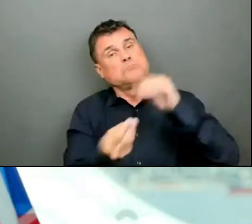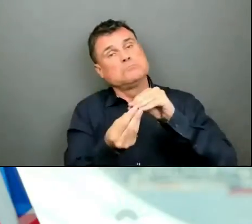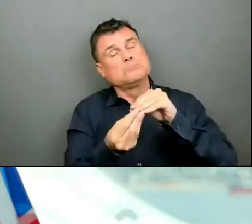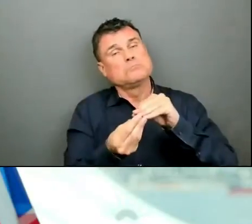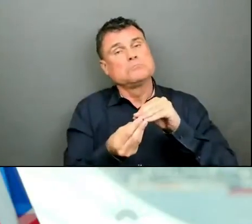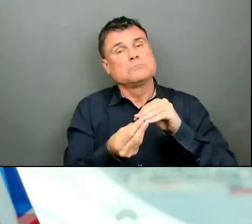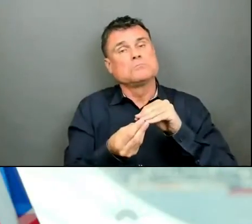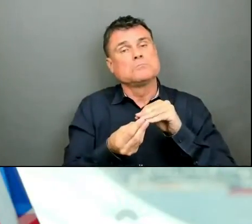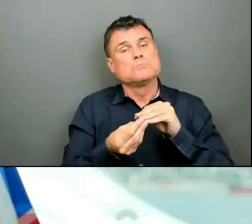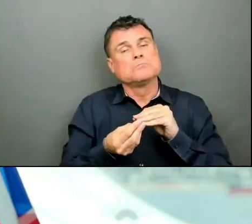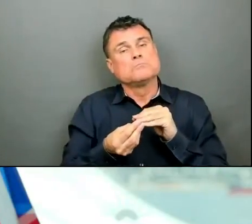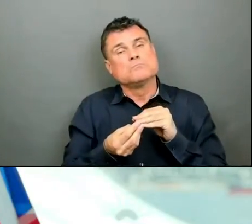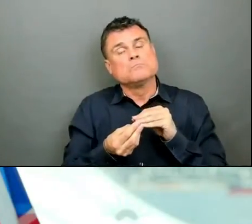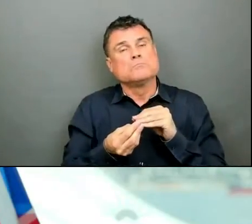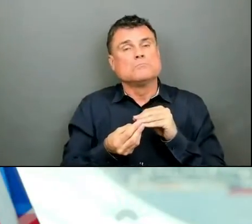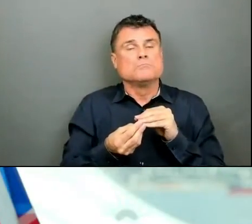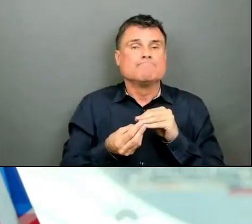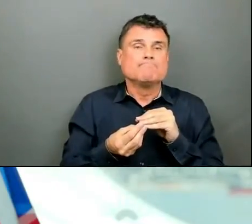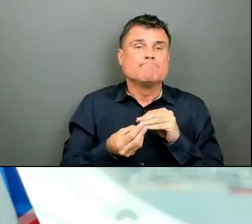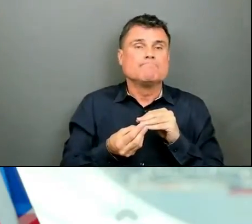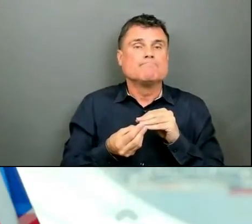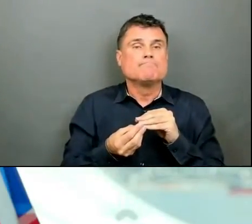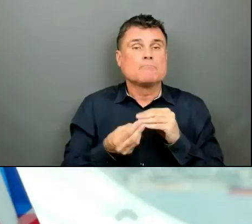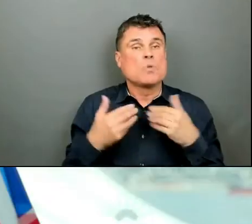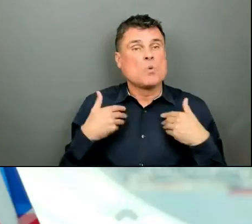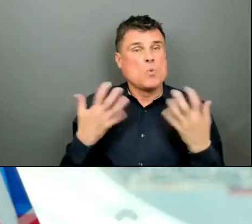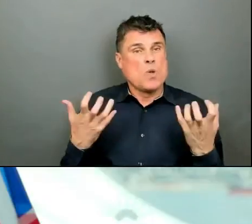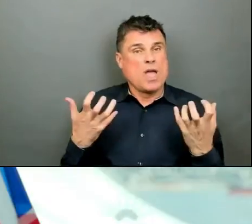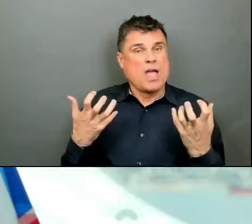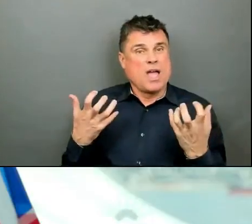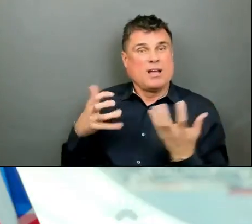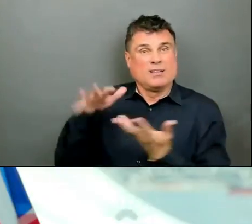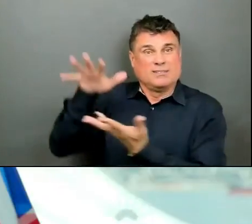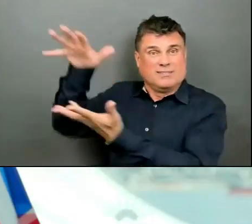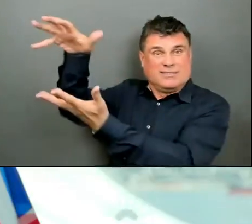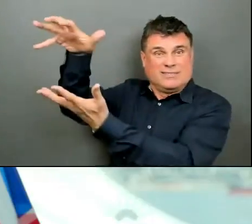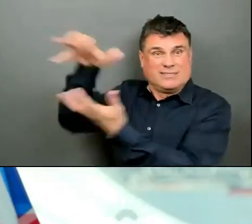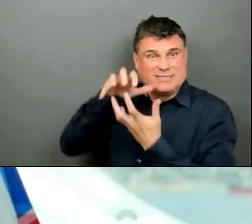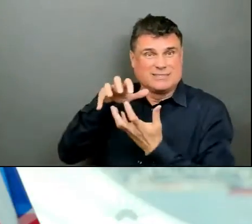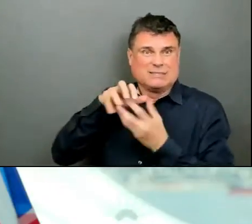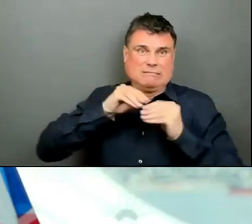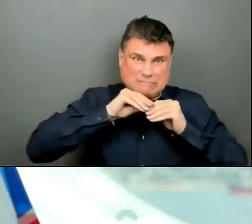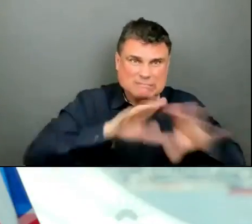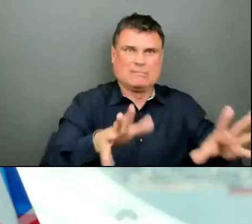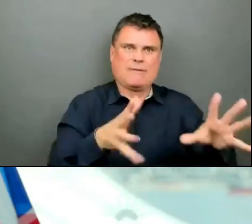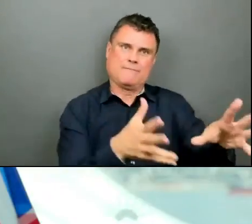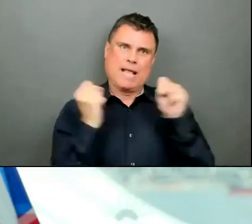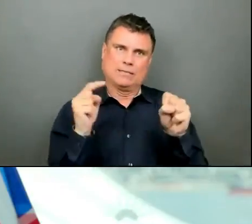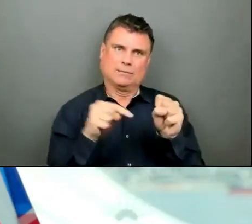The Moderna question made it more difficult, but in general it is -- we have I would say an